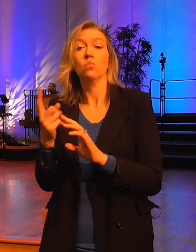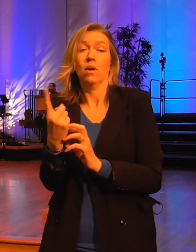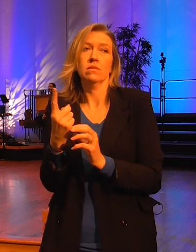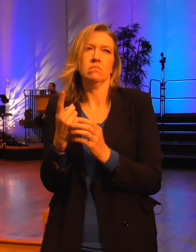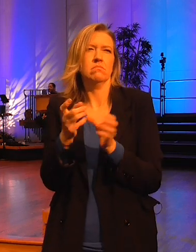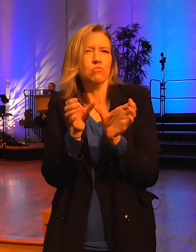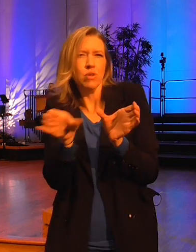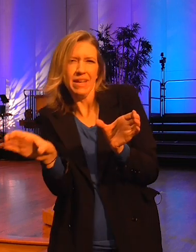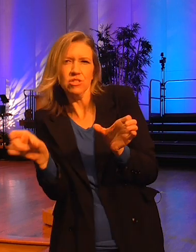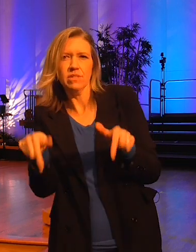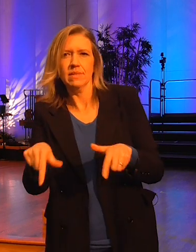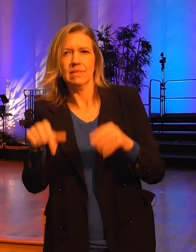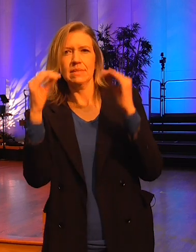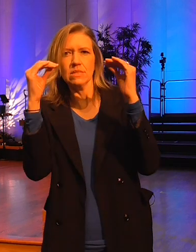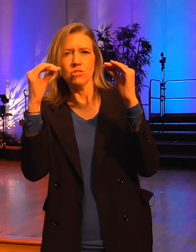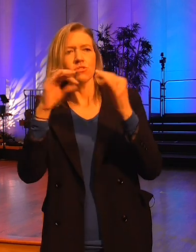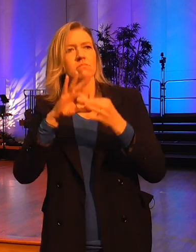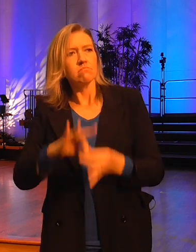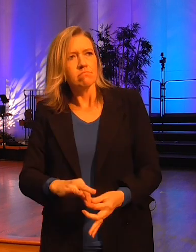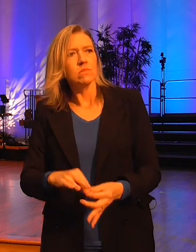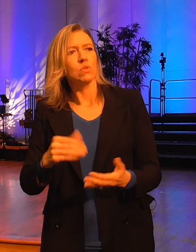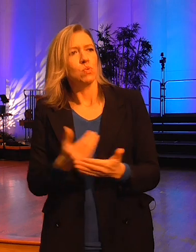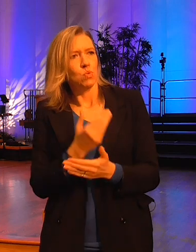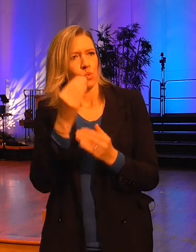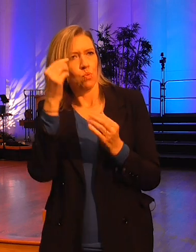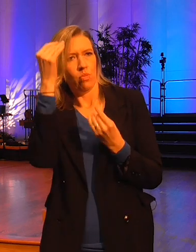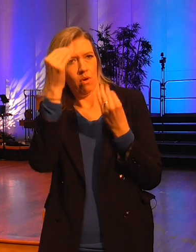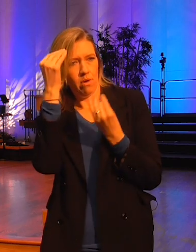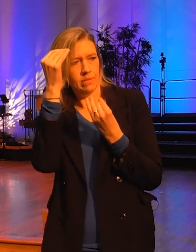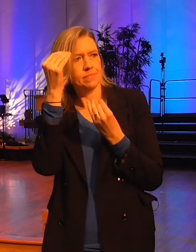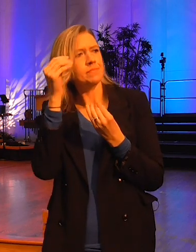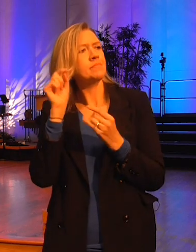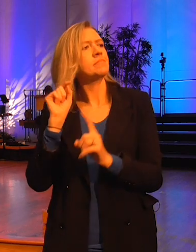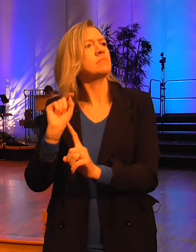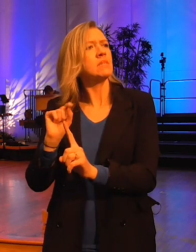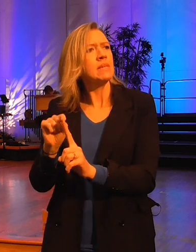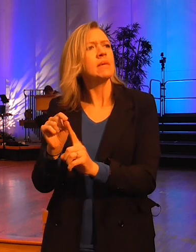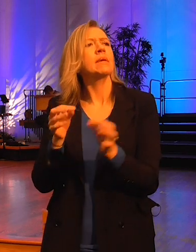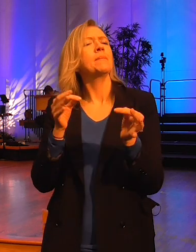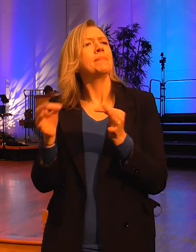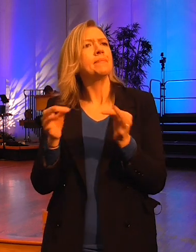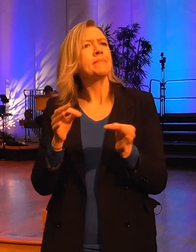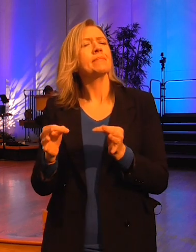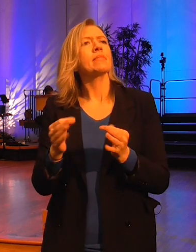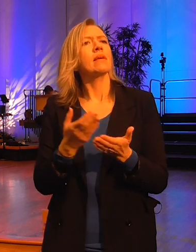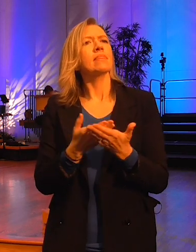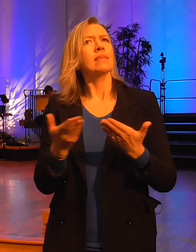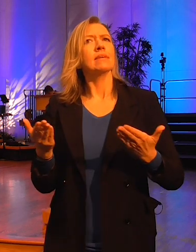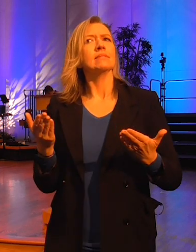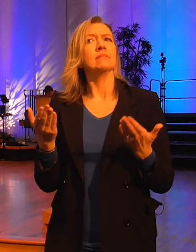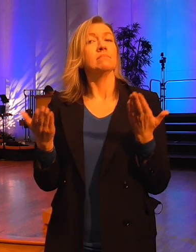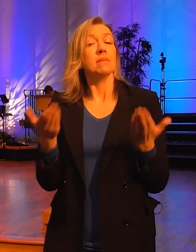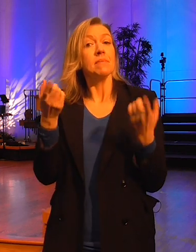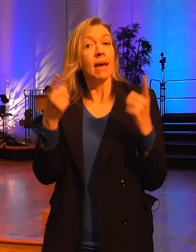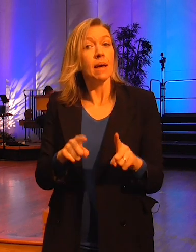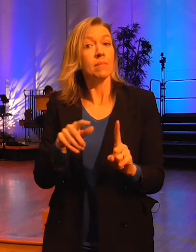here called new thought and he once said um that things may happen around you and things may happen